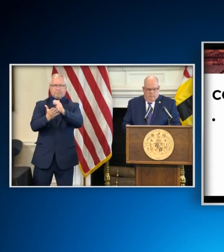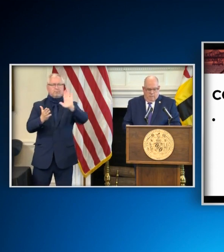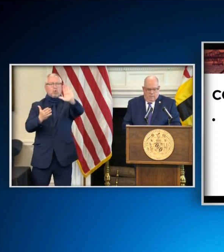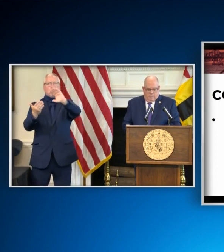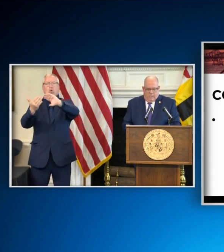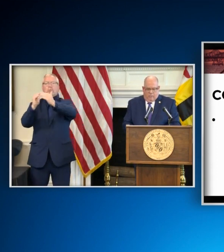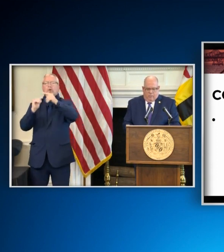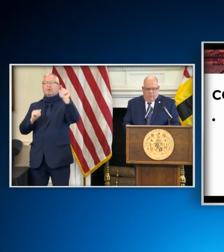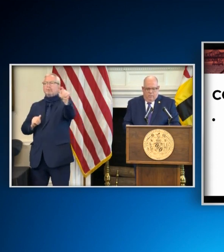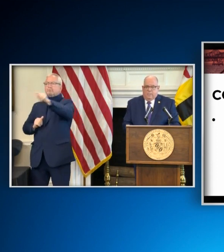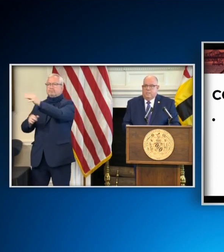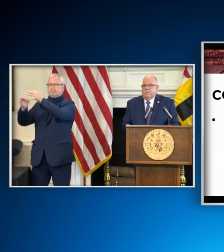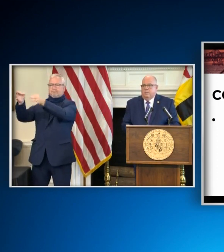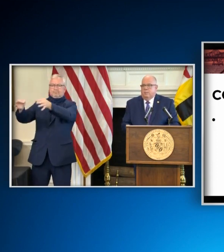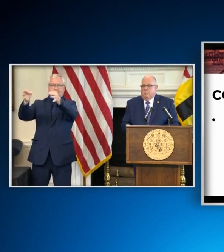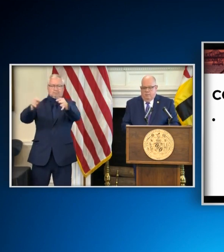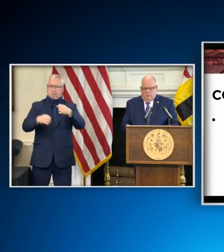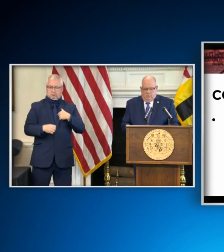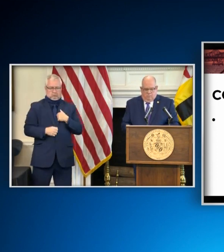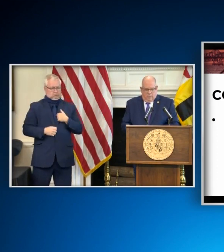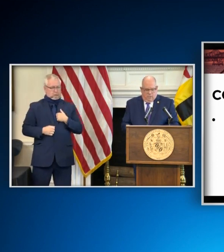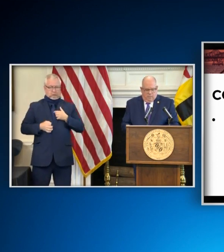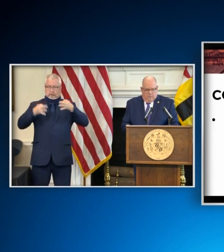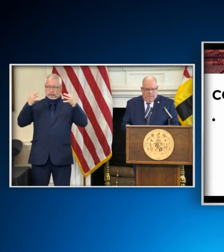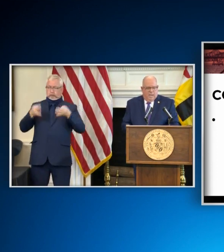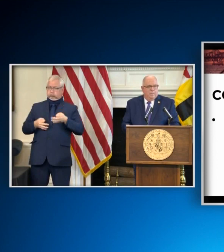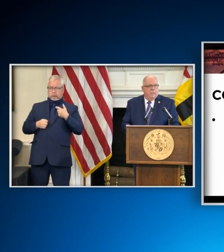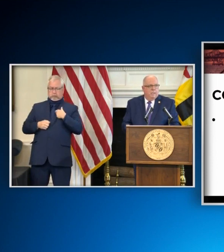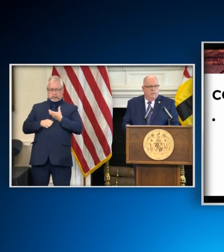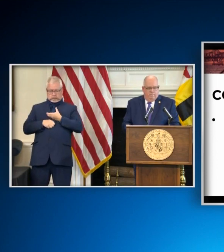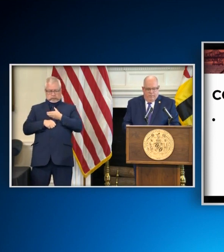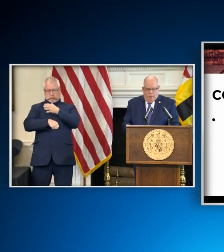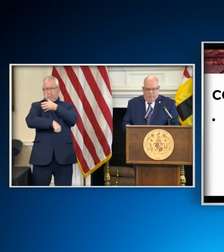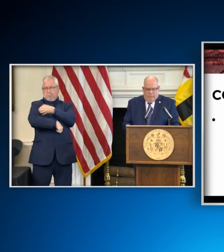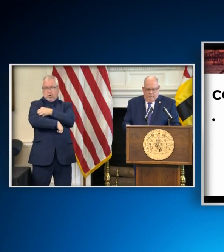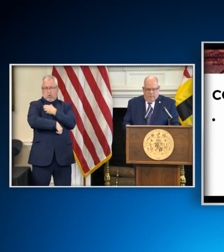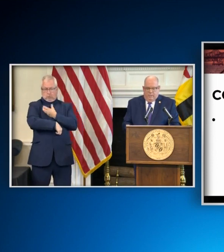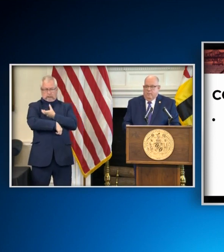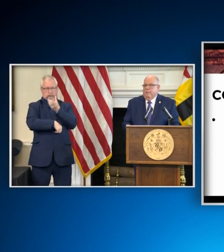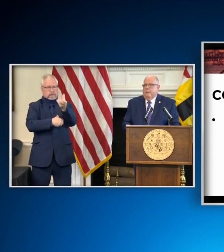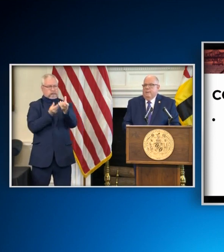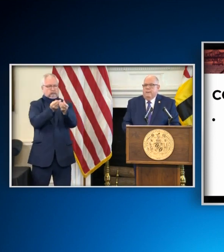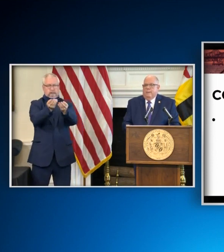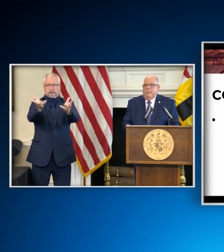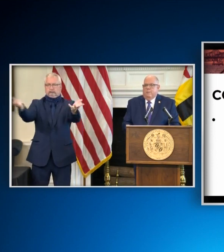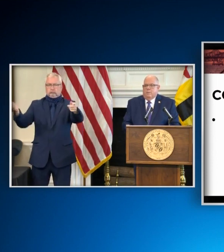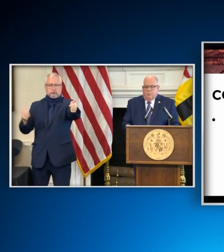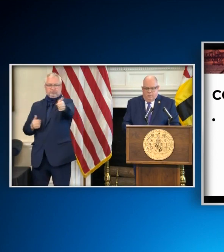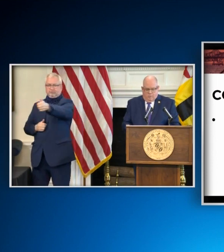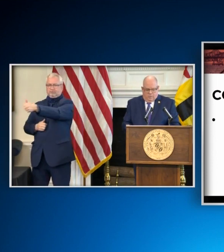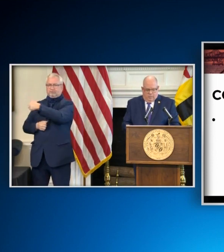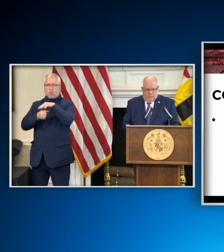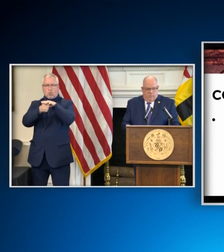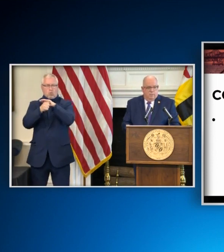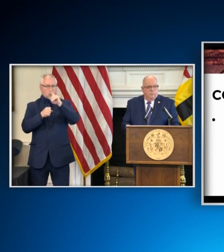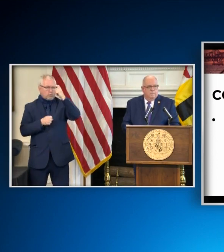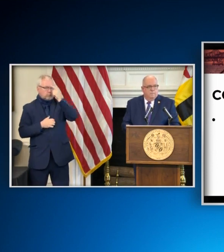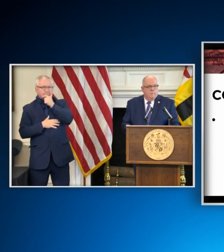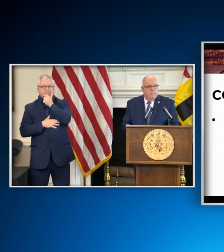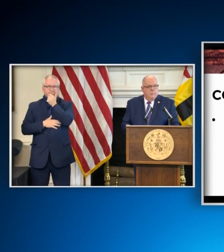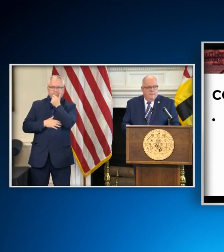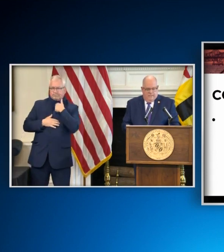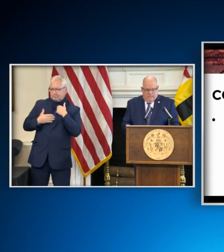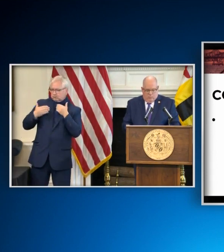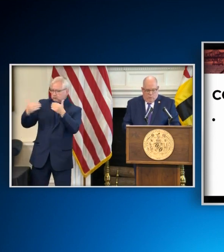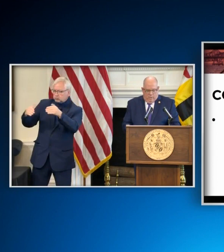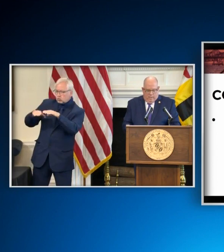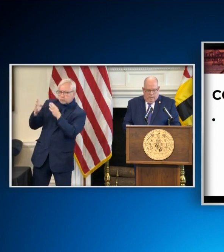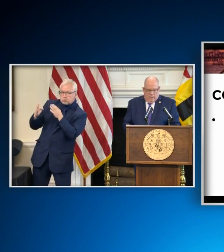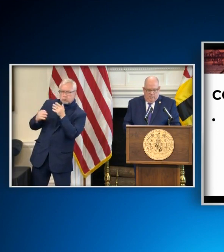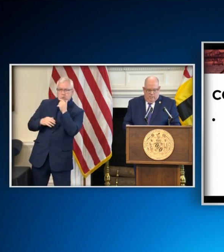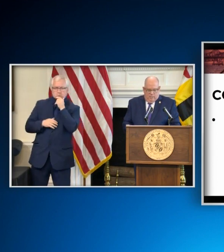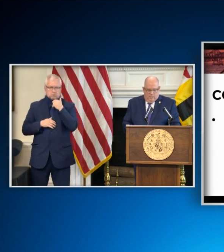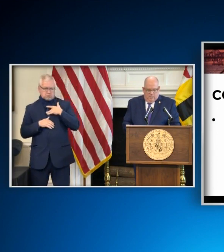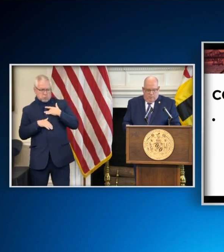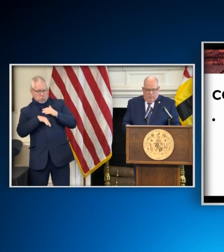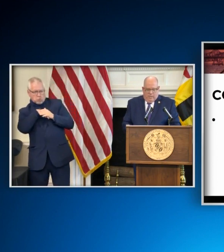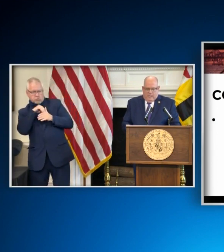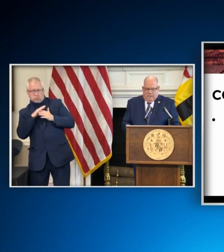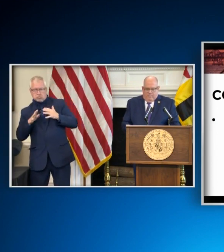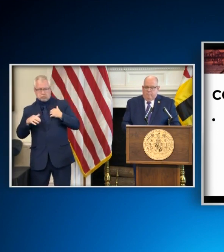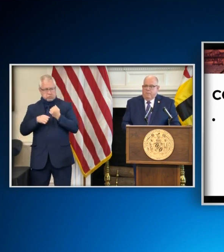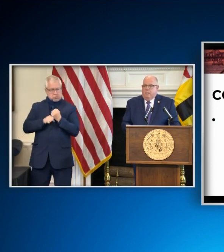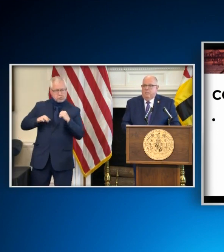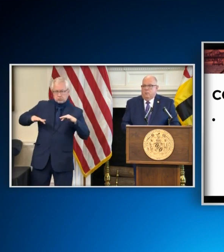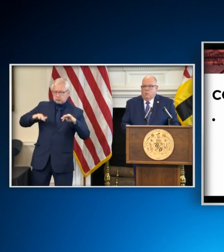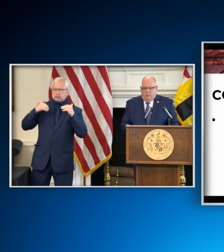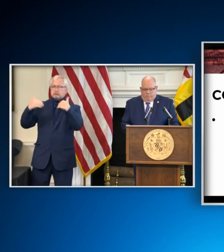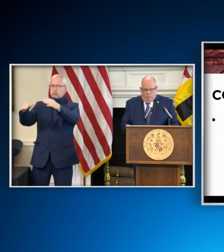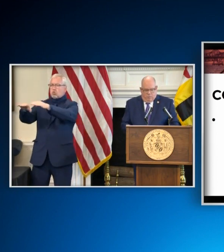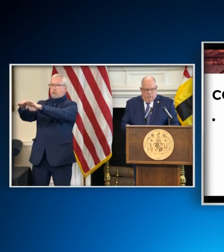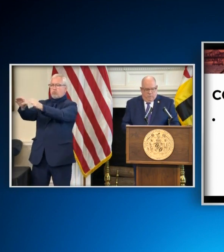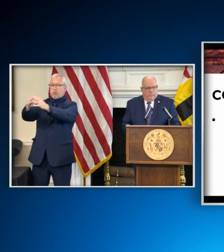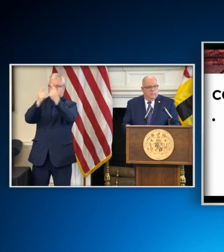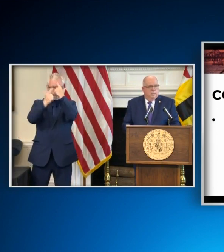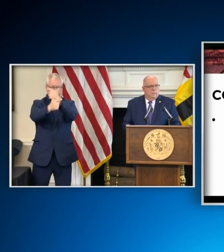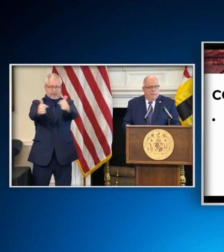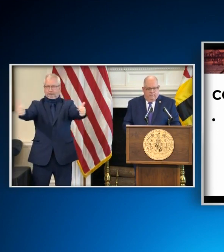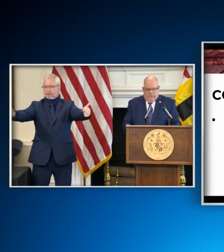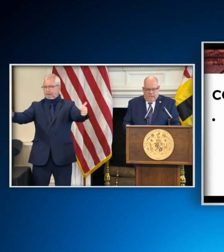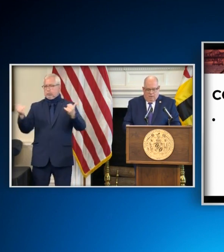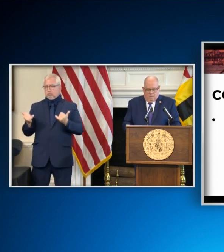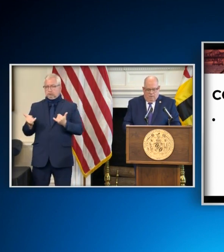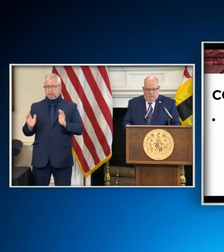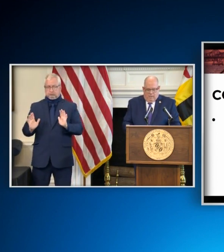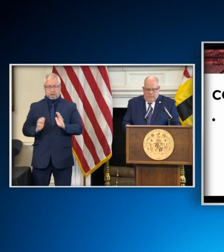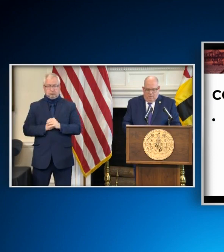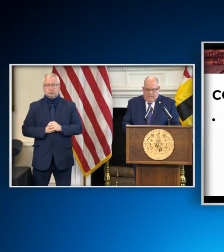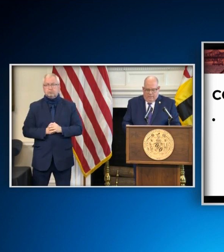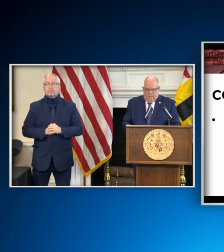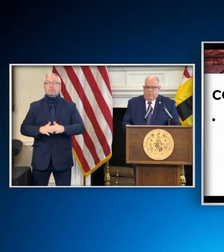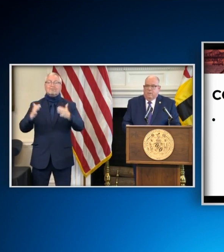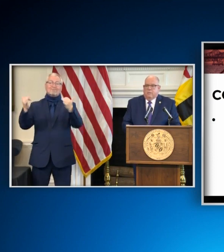AT THE REQUEST OF COUNTY LEADERS, WE EMPOWERED COUNTIES TO MAKE CERTAIN DECISIONS REGARDING THE TIMING OF REOPENINGS AND THEIR INDIVIDUALS JUST IN ISUAL JURISDICTIONS.